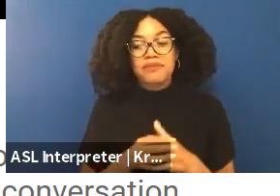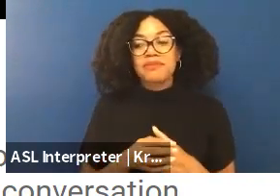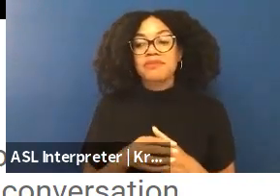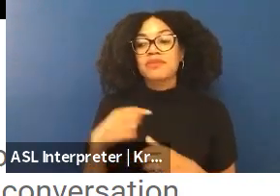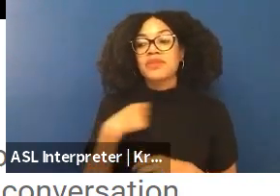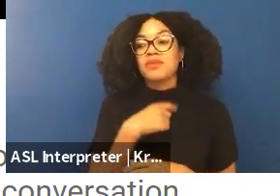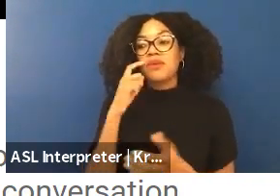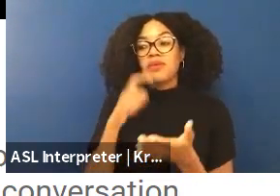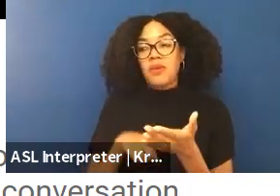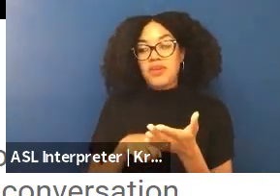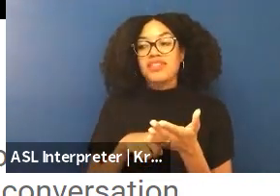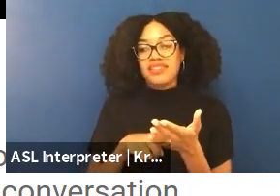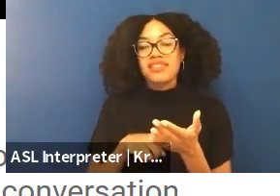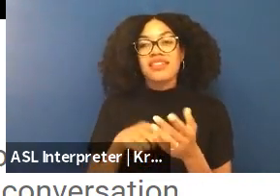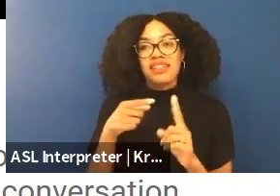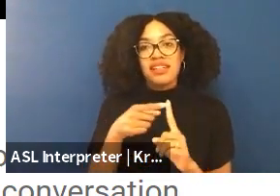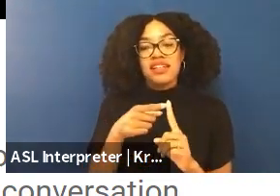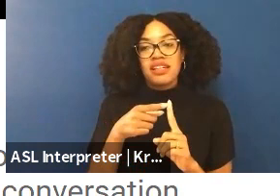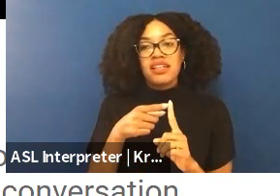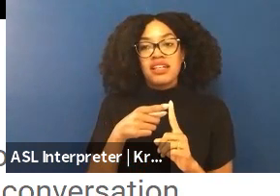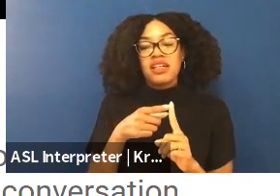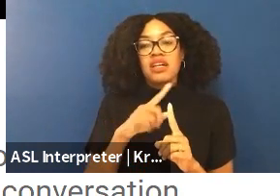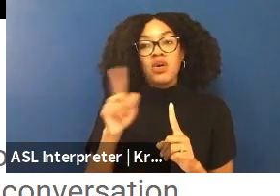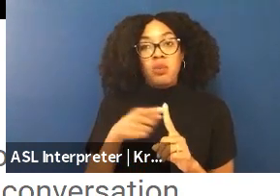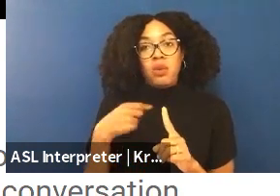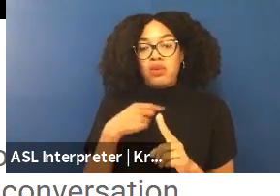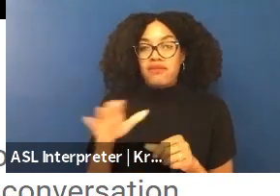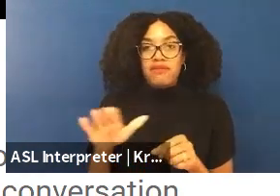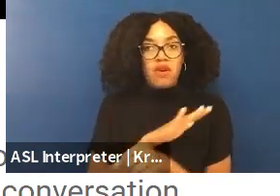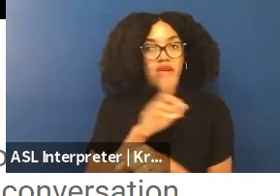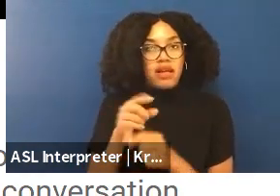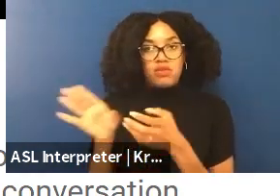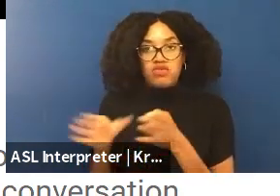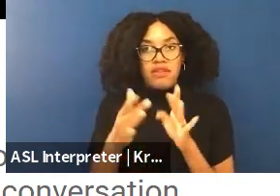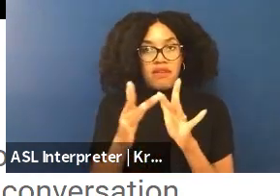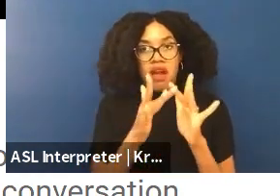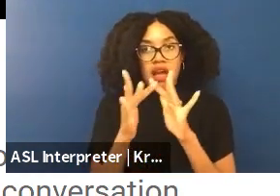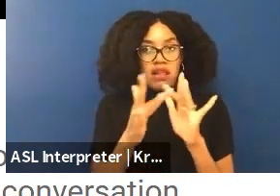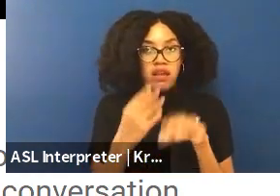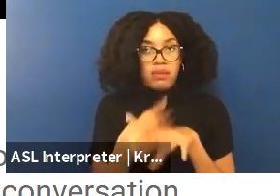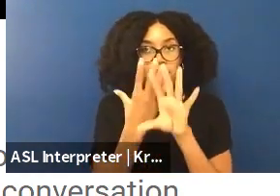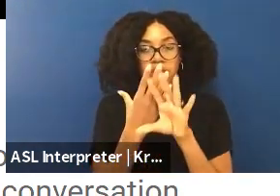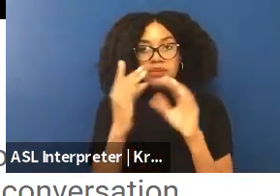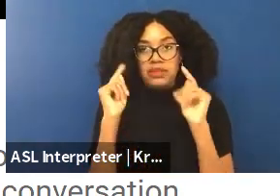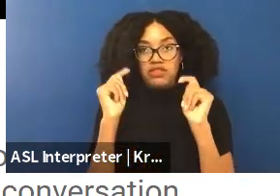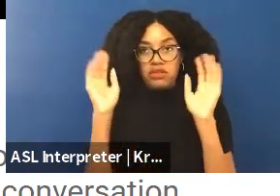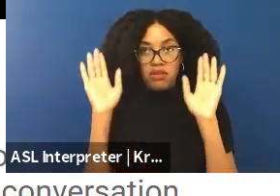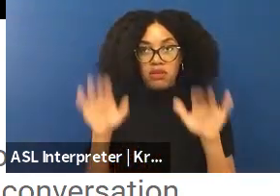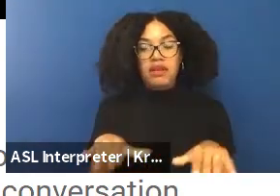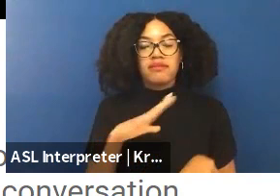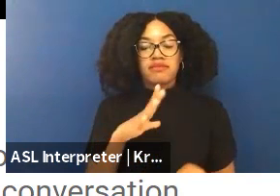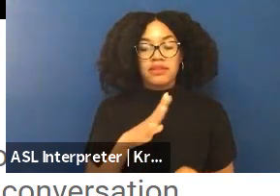to shift to online we knew that part of what our events were-- that we were socializing students to